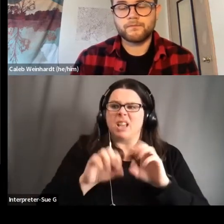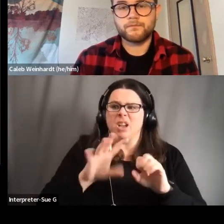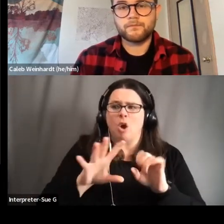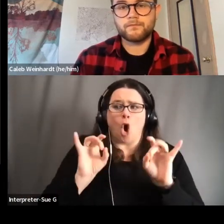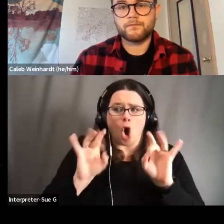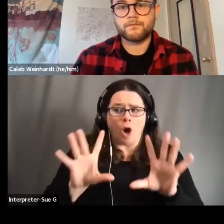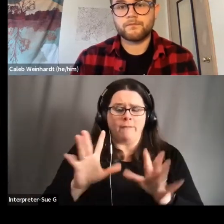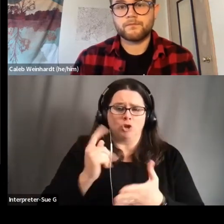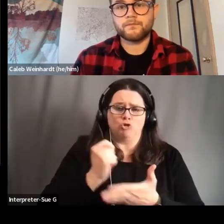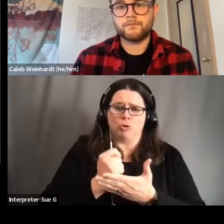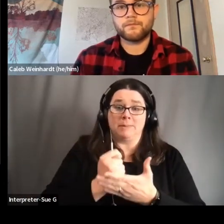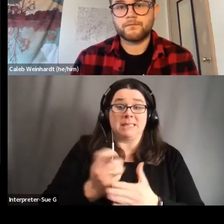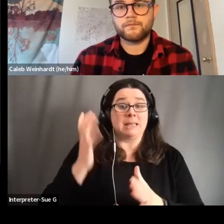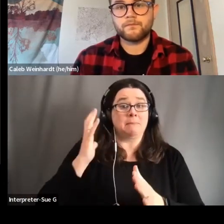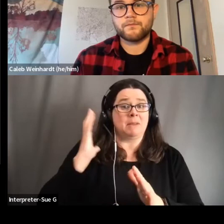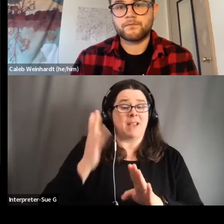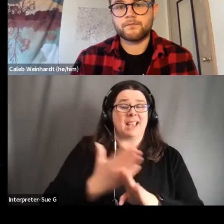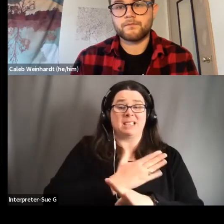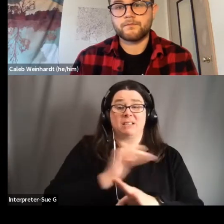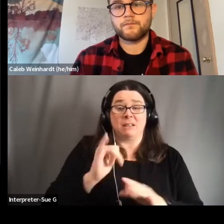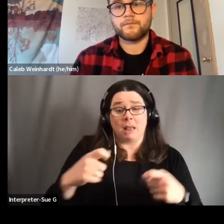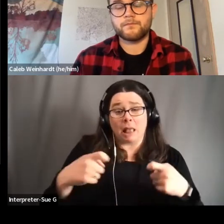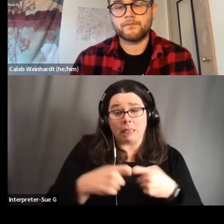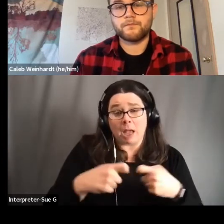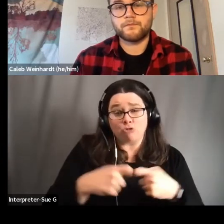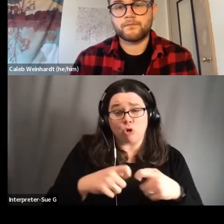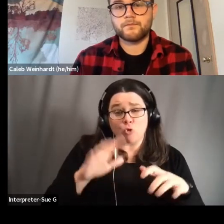that in the past have ranged from electroshock therapy